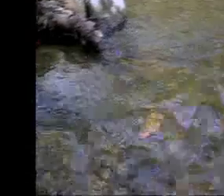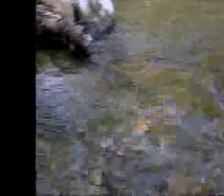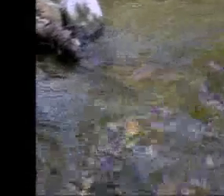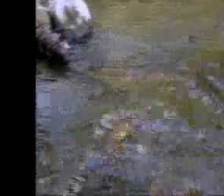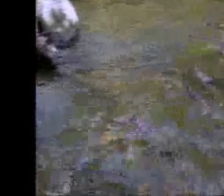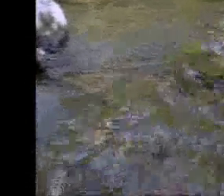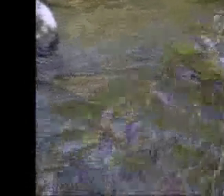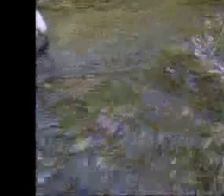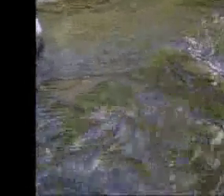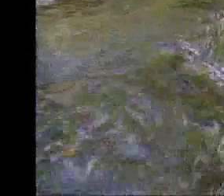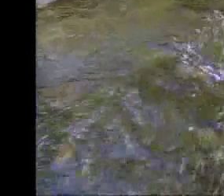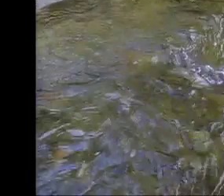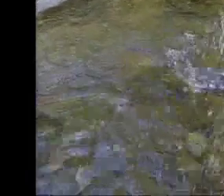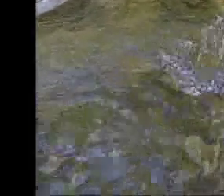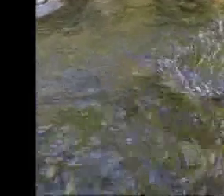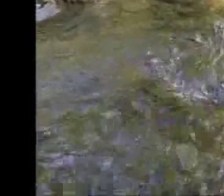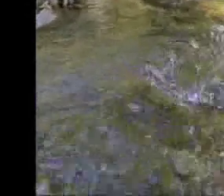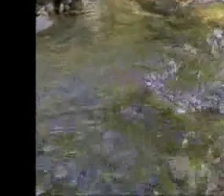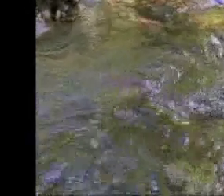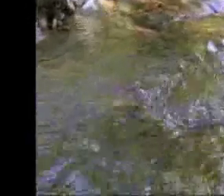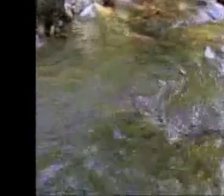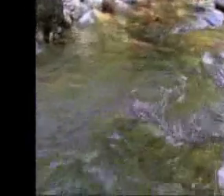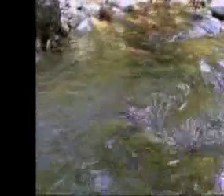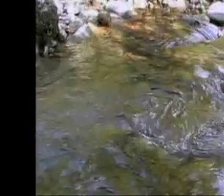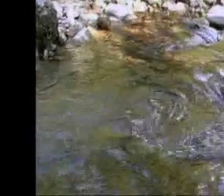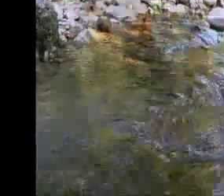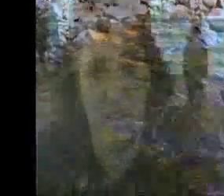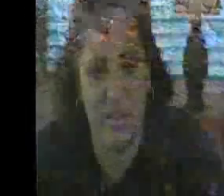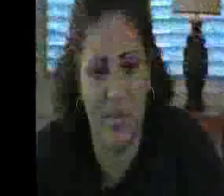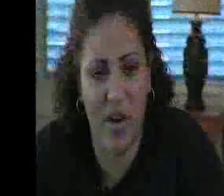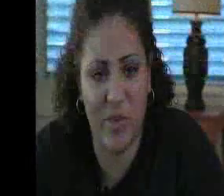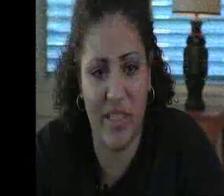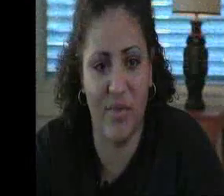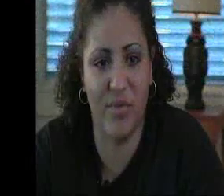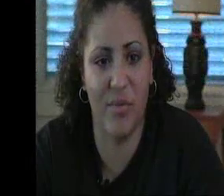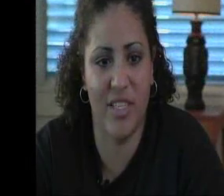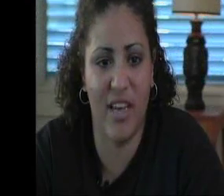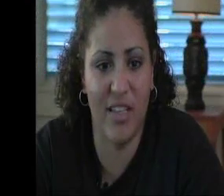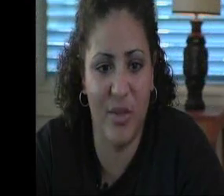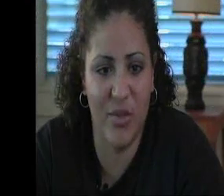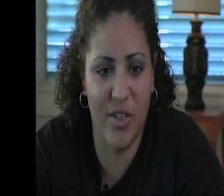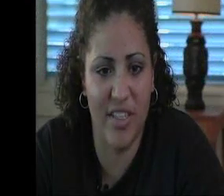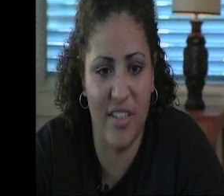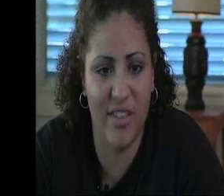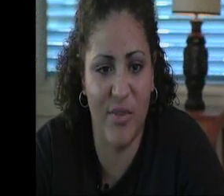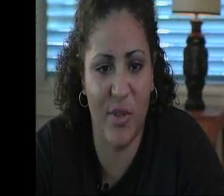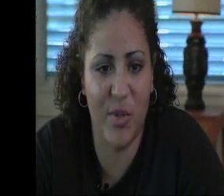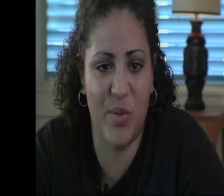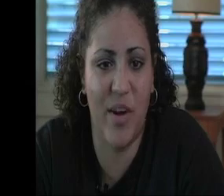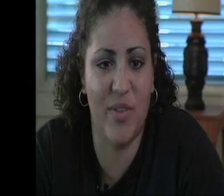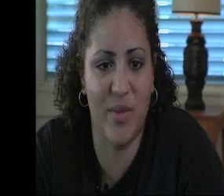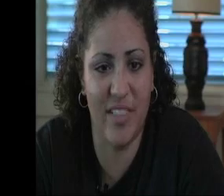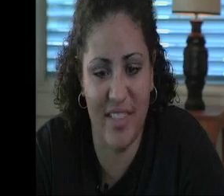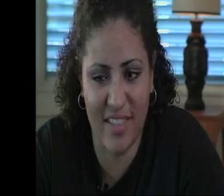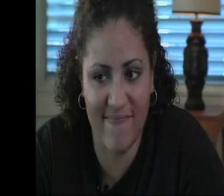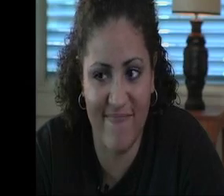When we first started talking to people about 'Don't Be Crude' and about the prospect of recycling used oil the first response was,